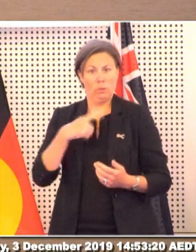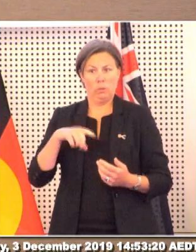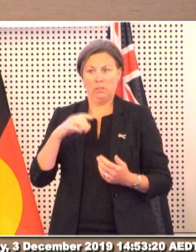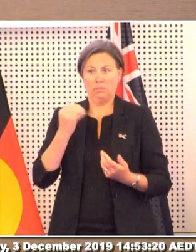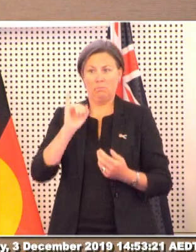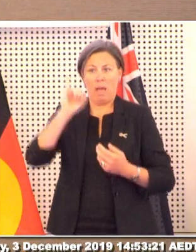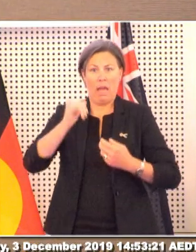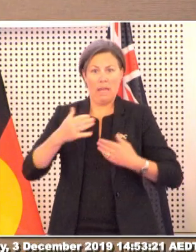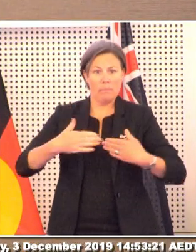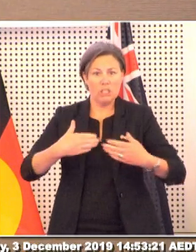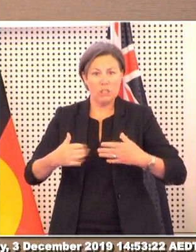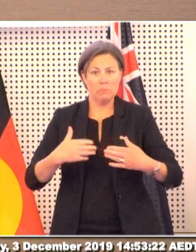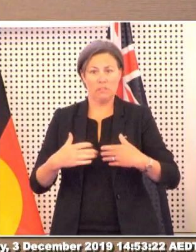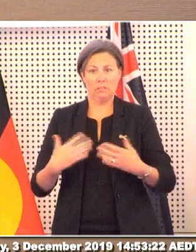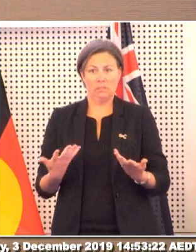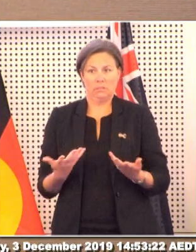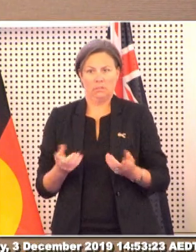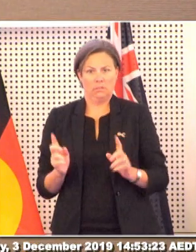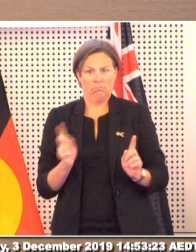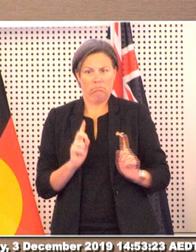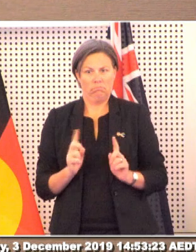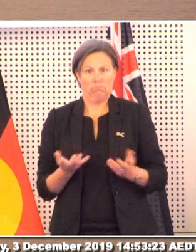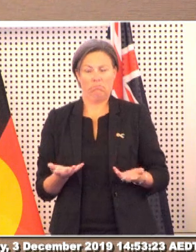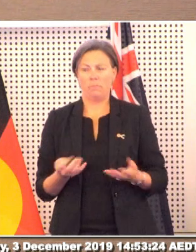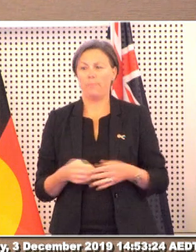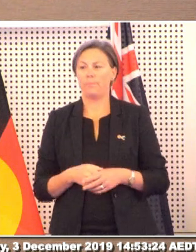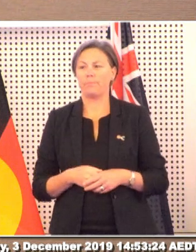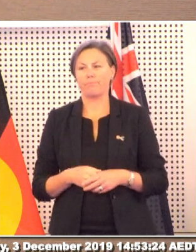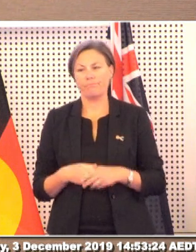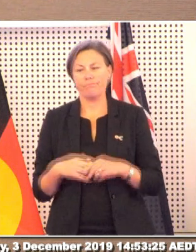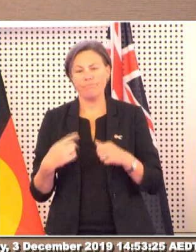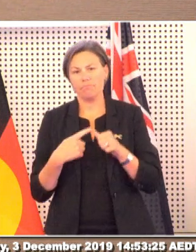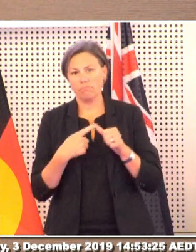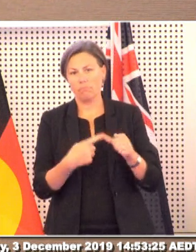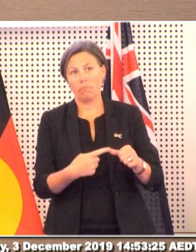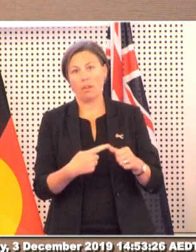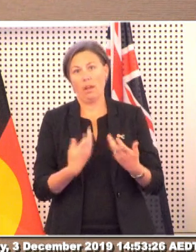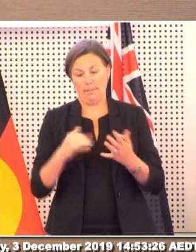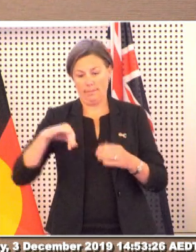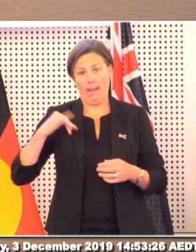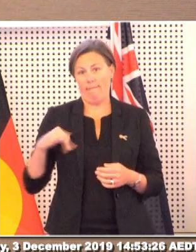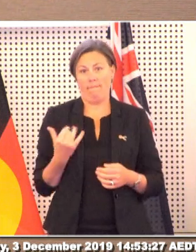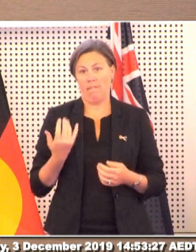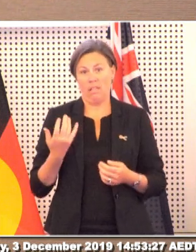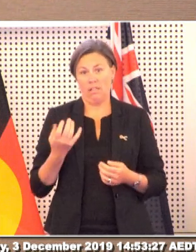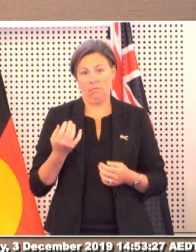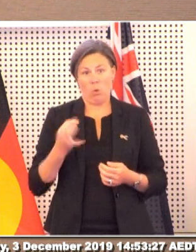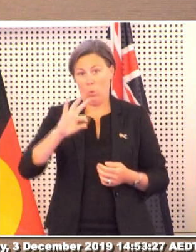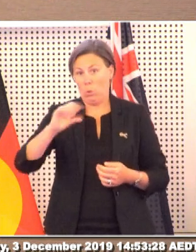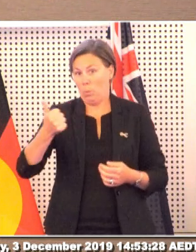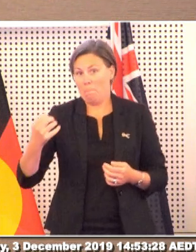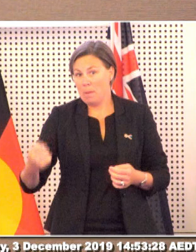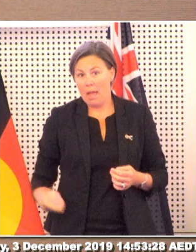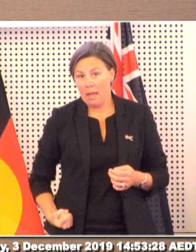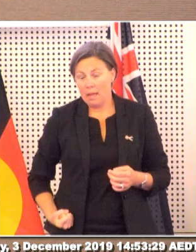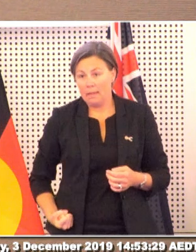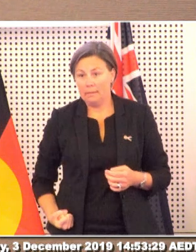And we have a workforce that is poorly paid who tries – I think the majority of